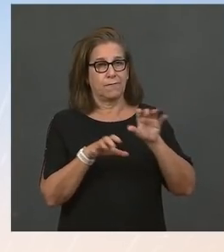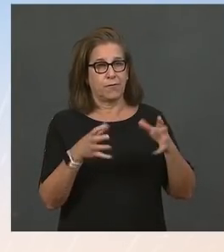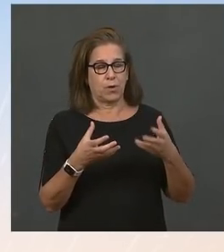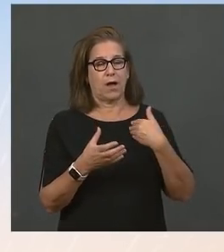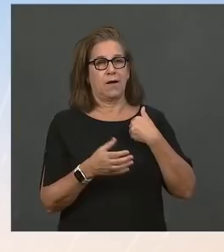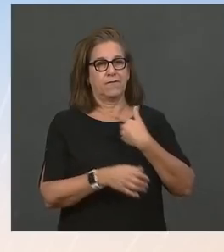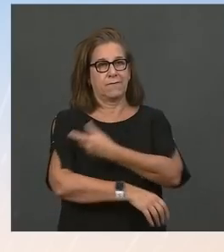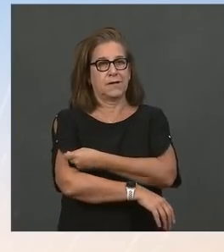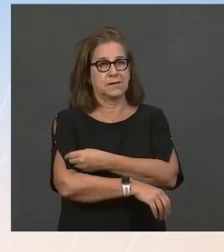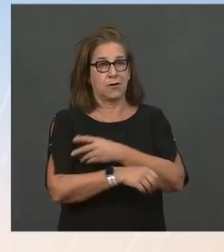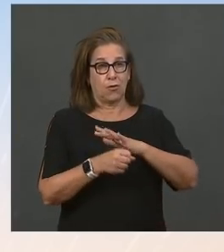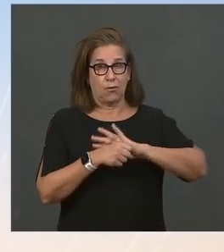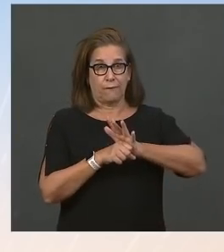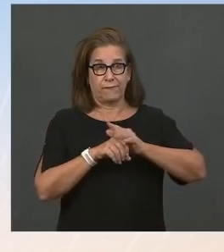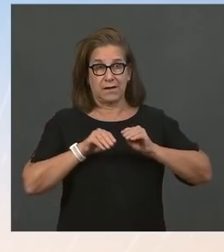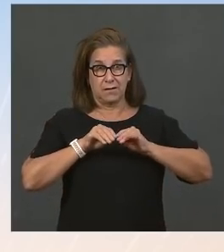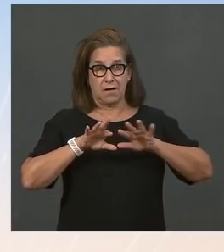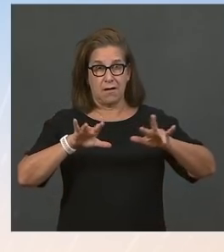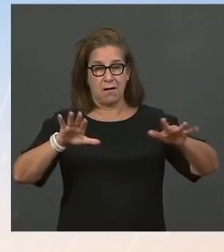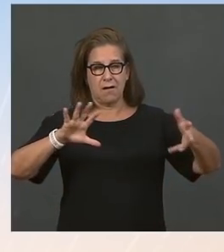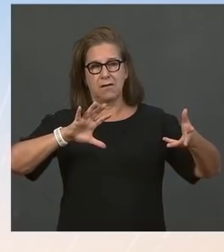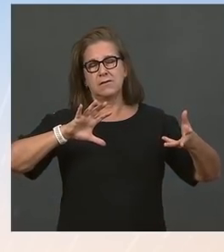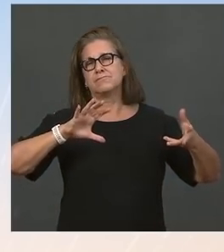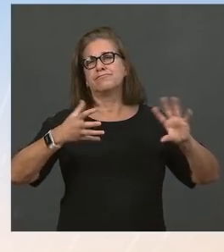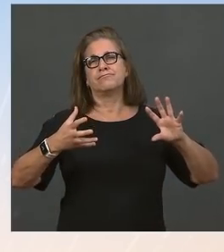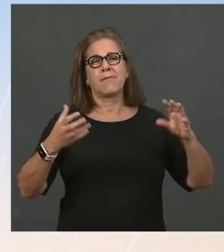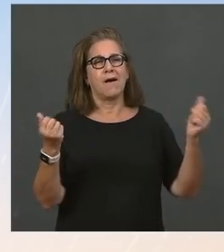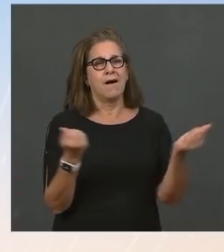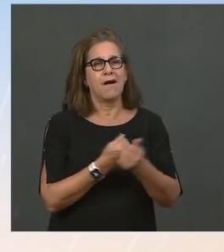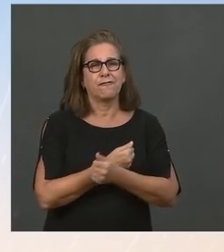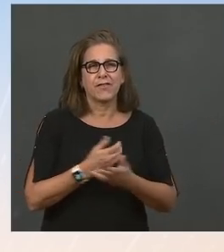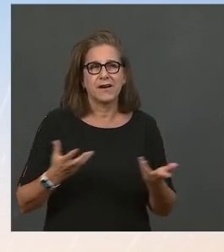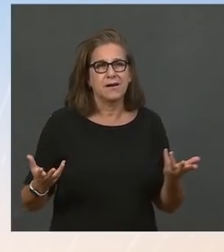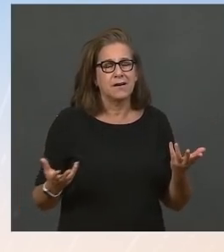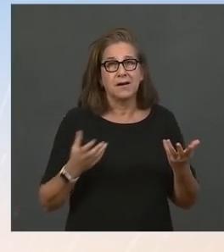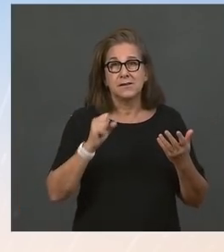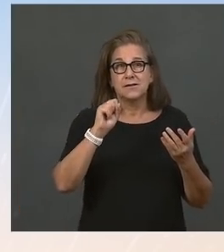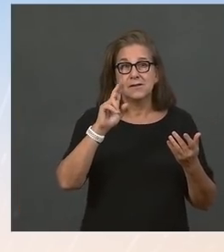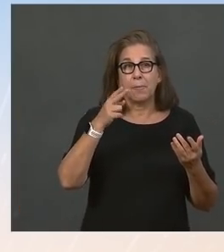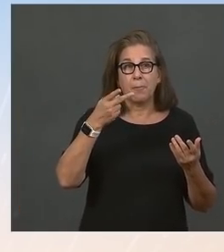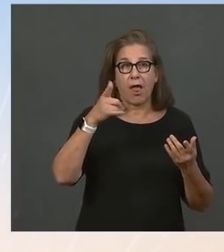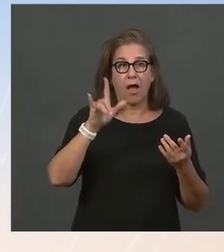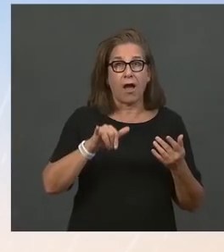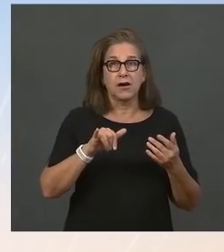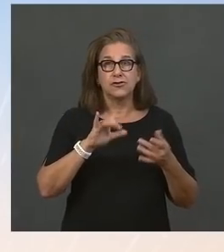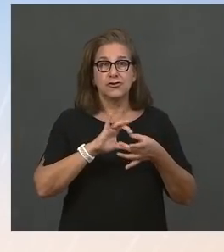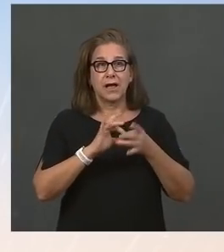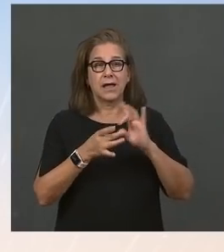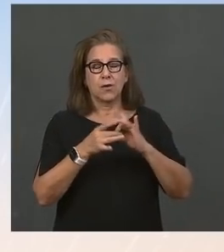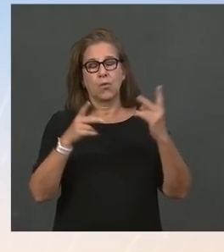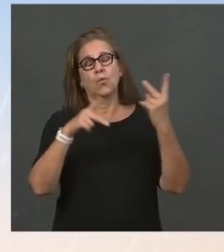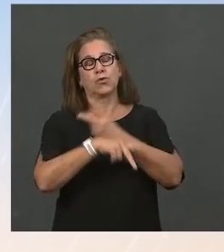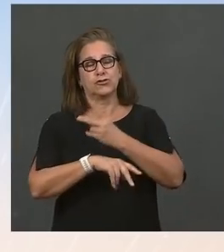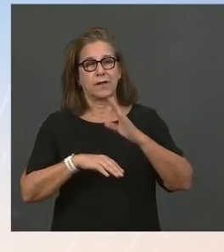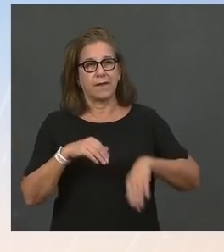not only because it's the number one cause of death in some industries, in some professions, including police forces across the country,